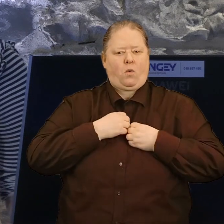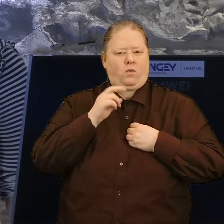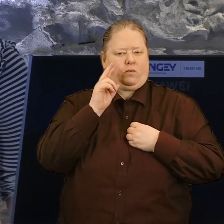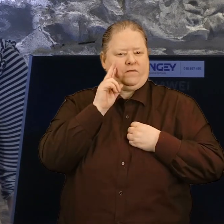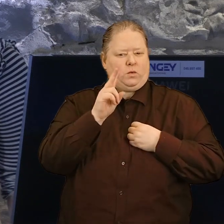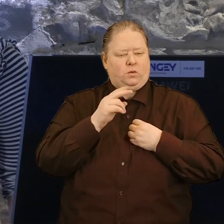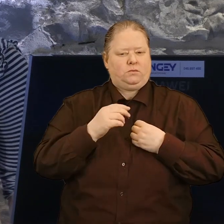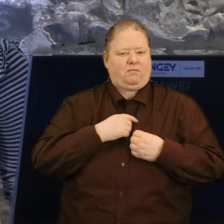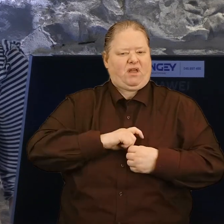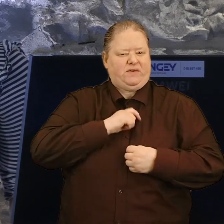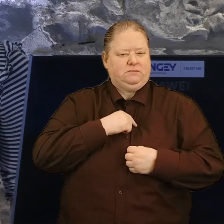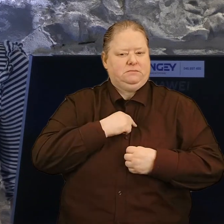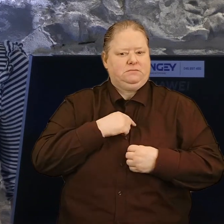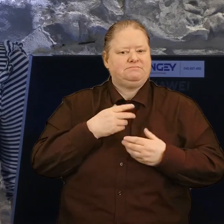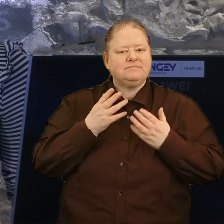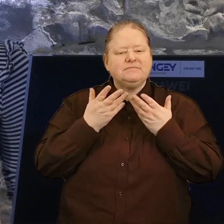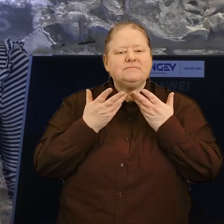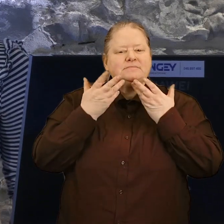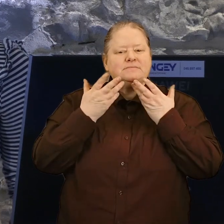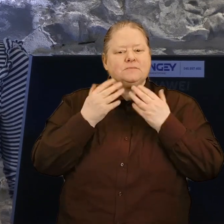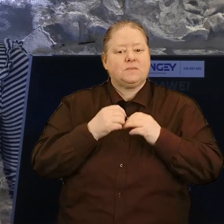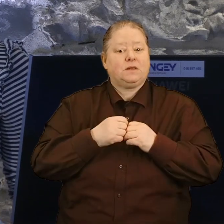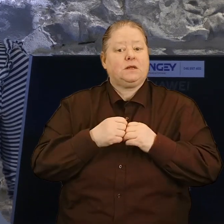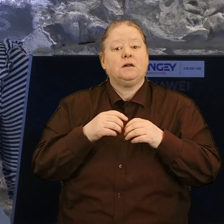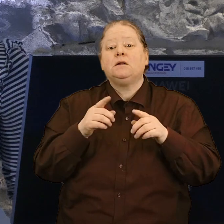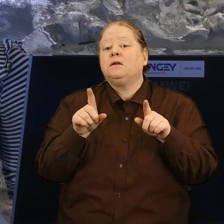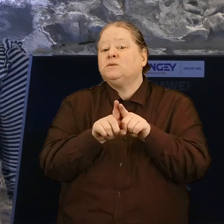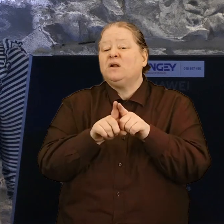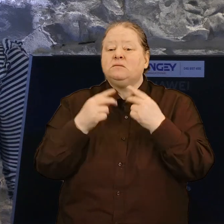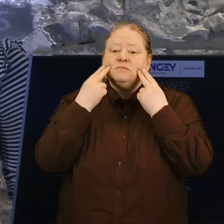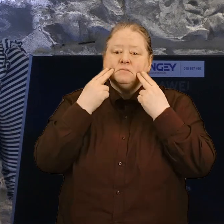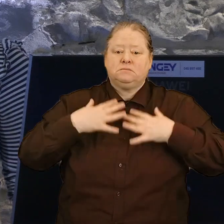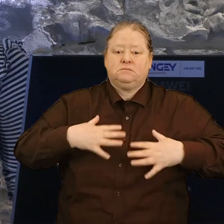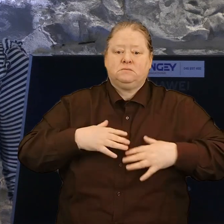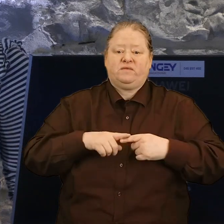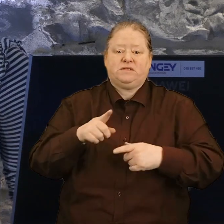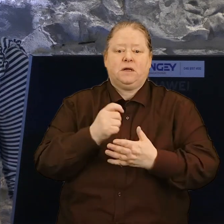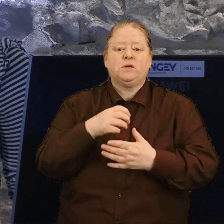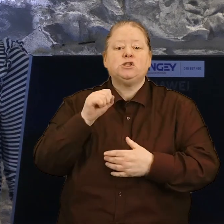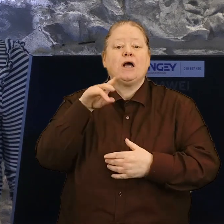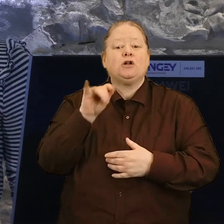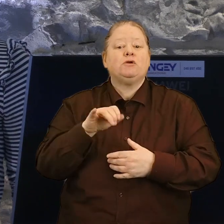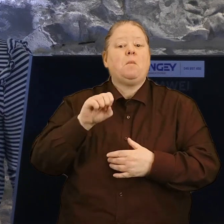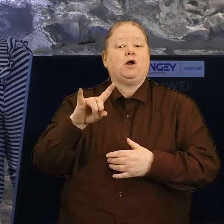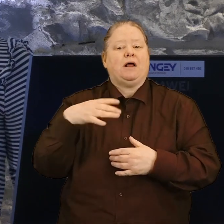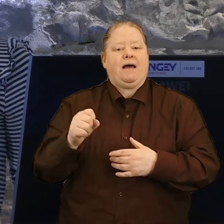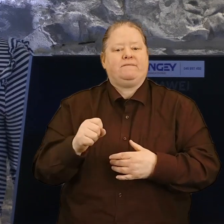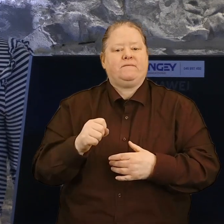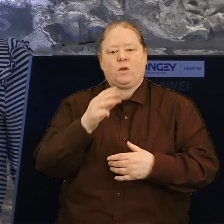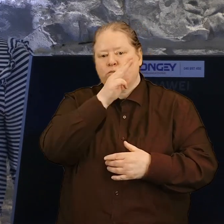views, lights up the countenance. In addition to the ordinary costume of the time, Sir Henry Marsh is attired in the President's robes, which, while